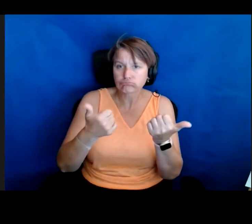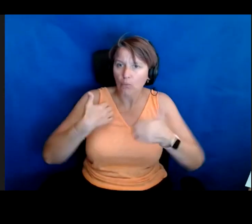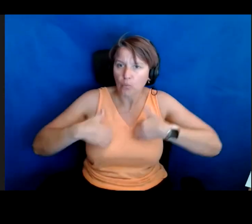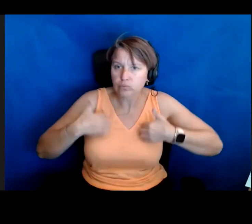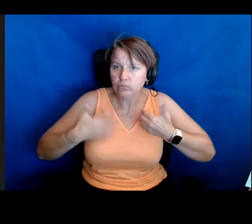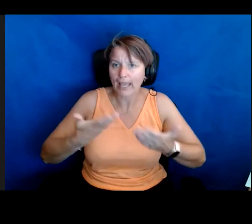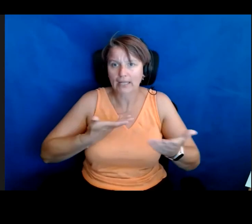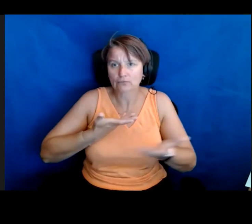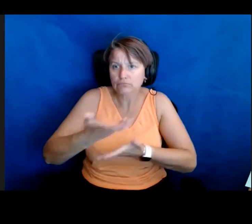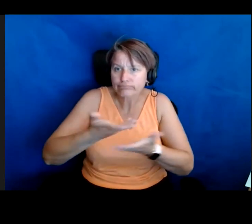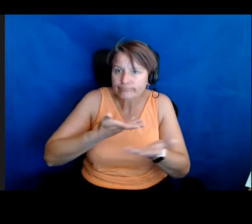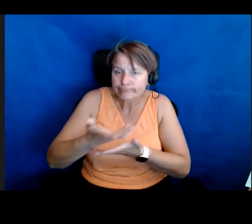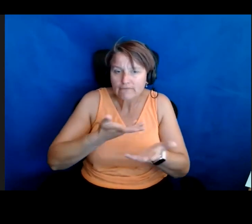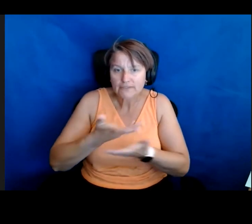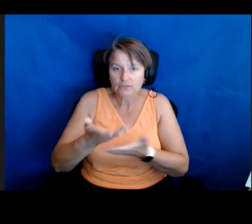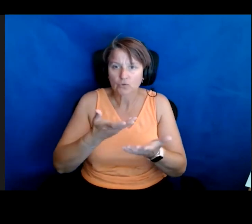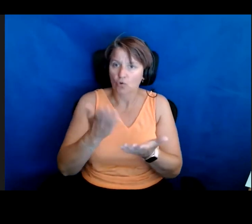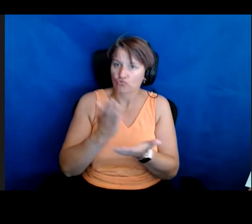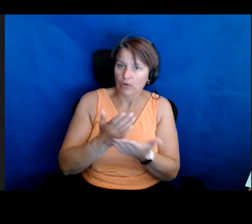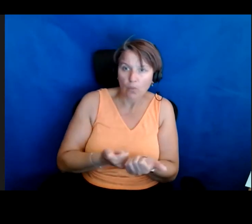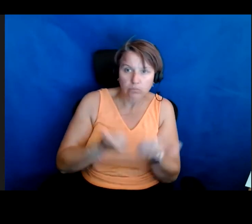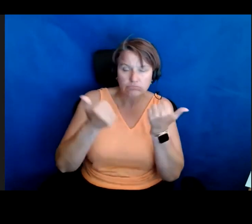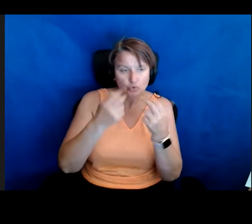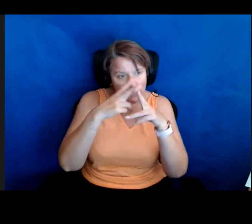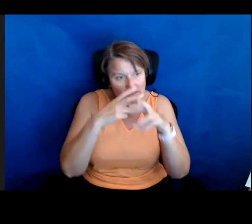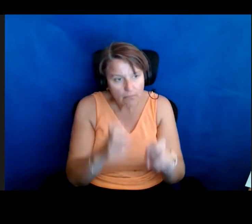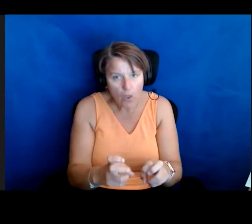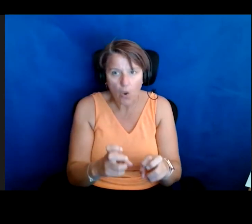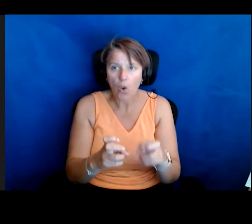And, yeah, it was great to explore the scaling potential of projects,